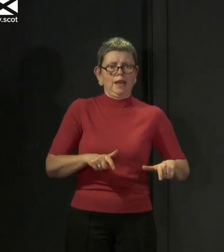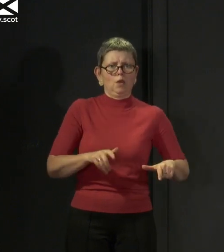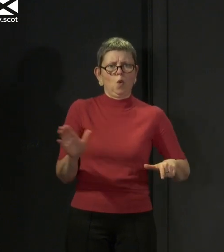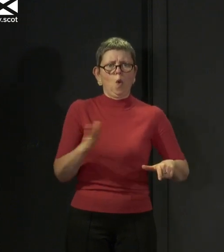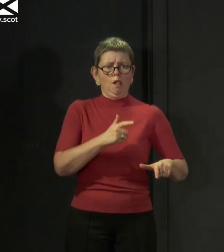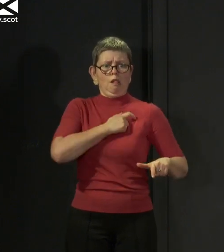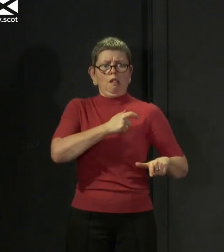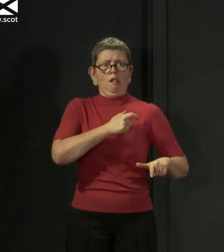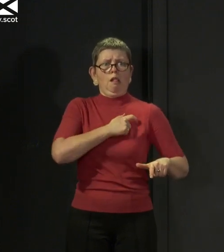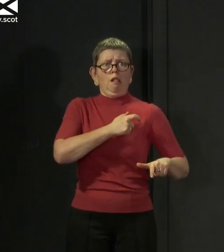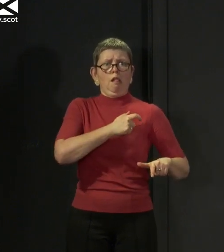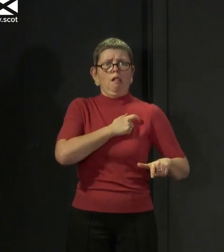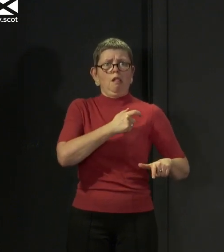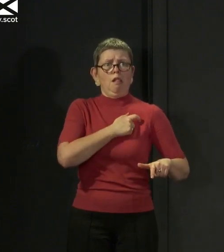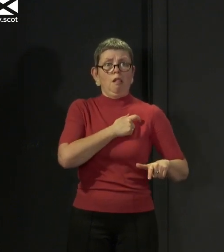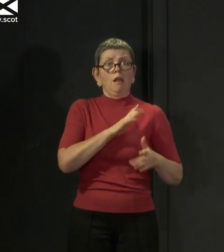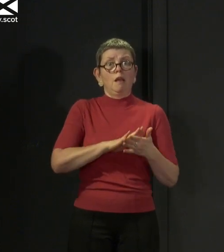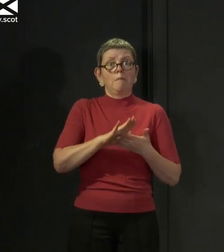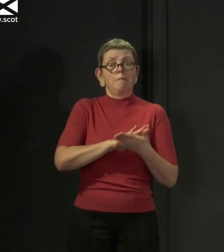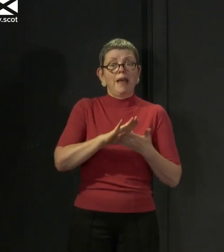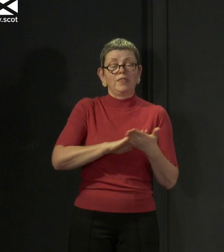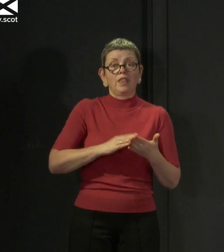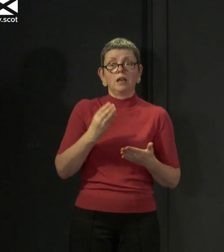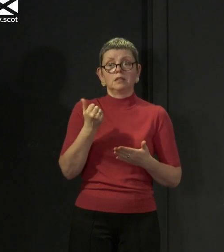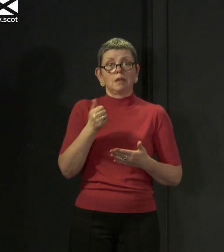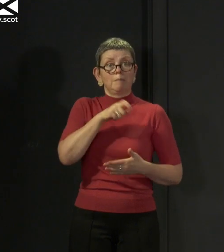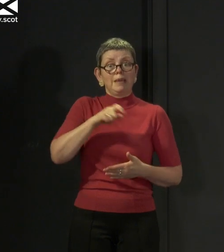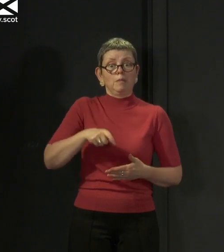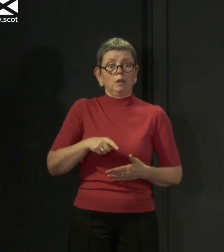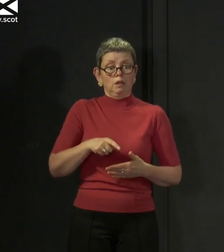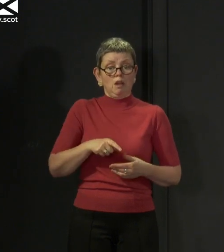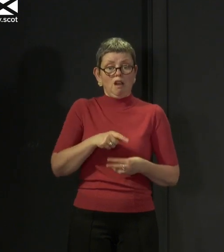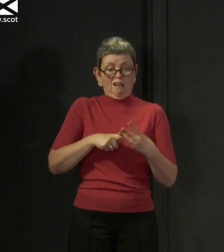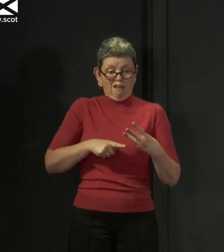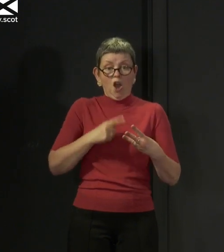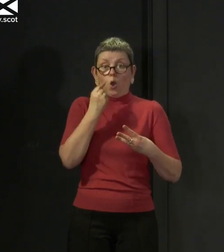some people who weren't necessarily going out even for the purposes that they were permitted